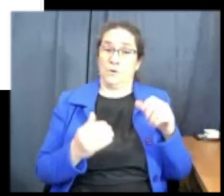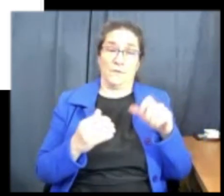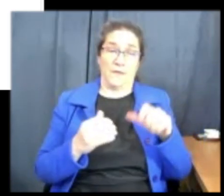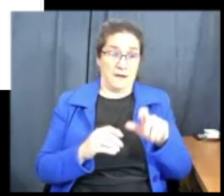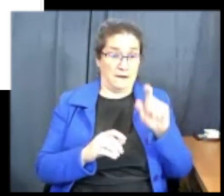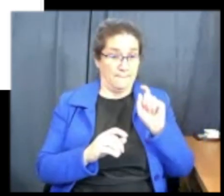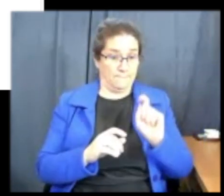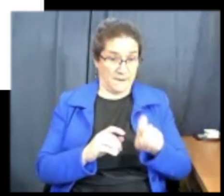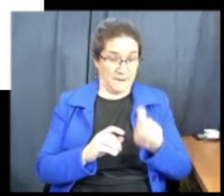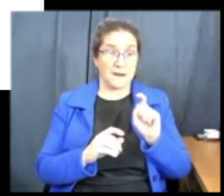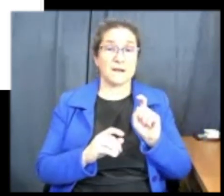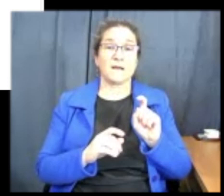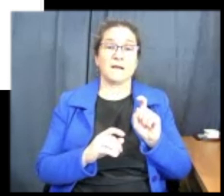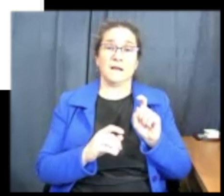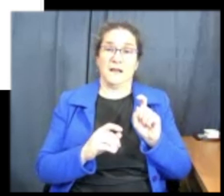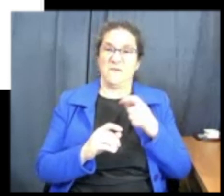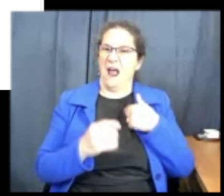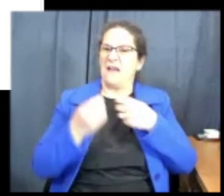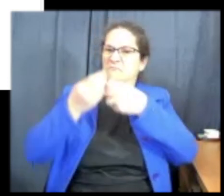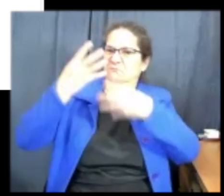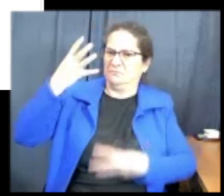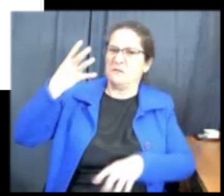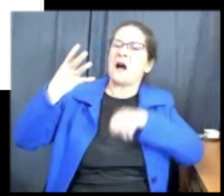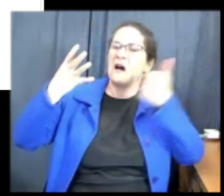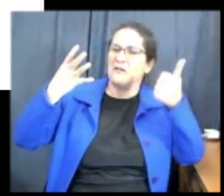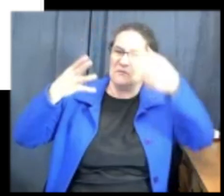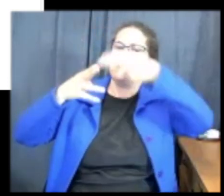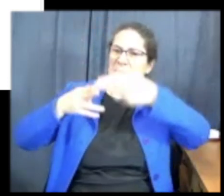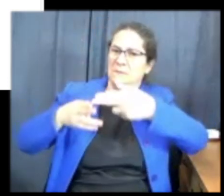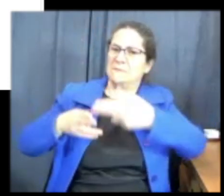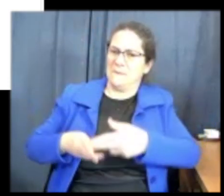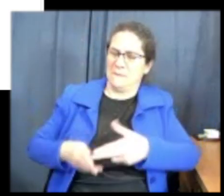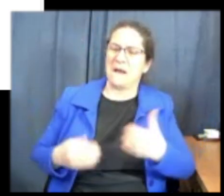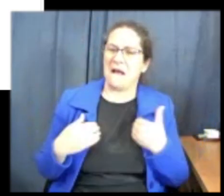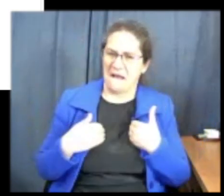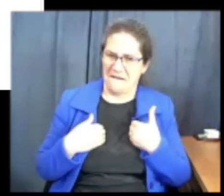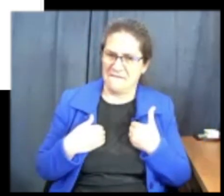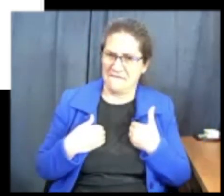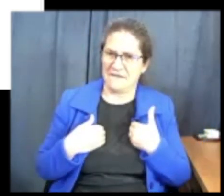Schools from a lineup of other school districts that also have Columbus in the title